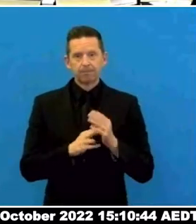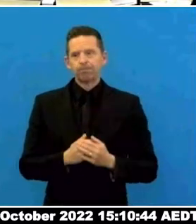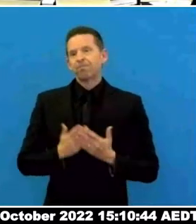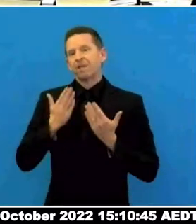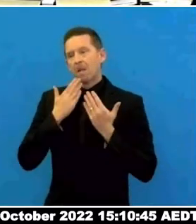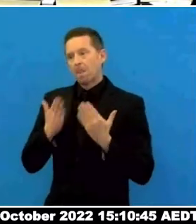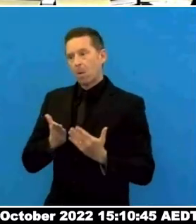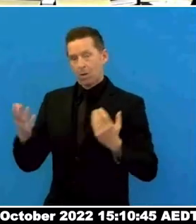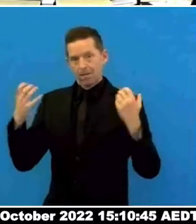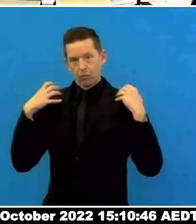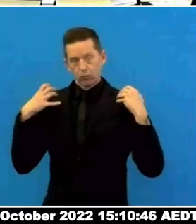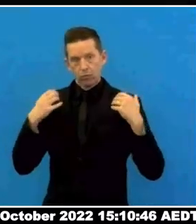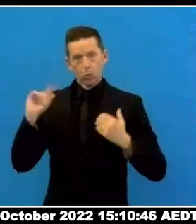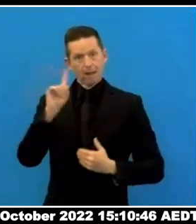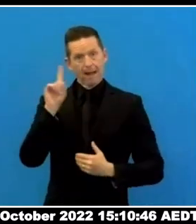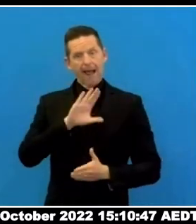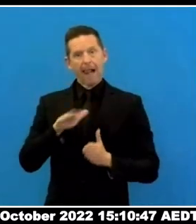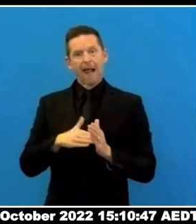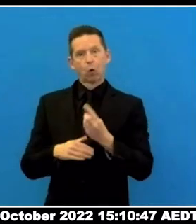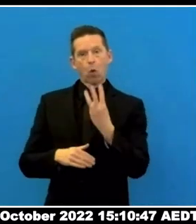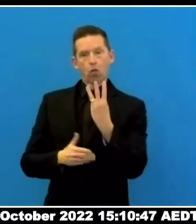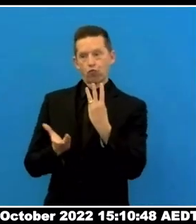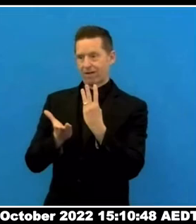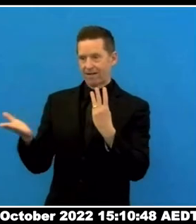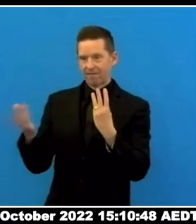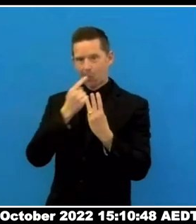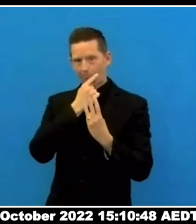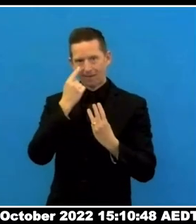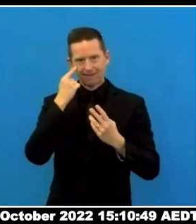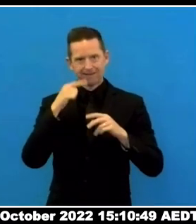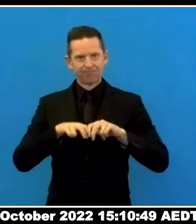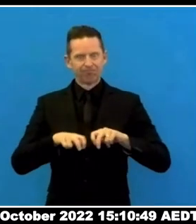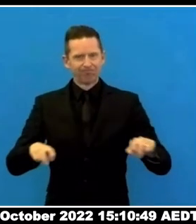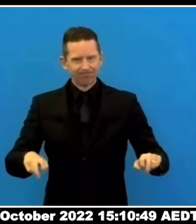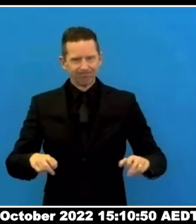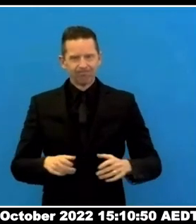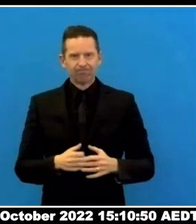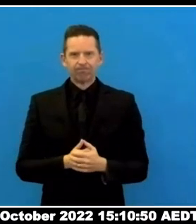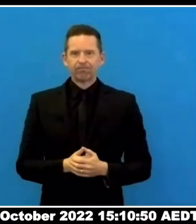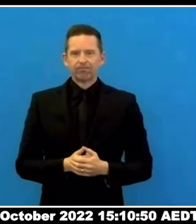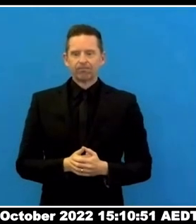So, our final three witnesses are here, and I want to tell you